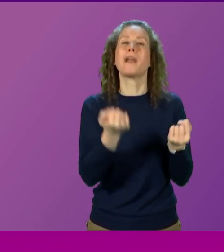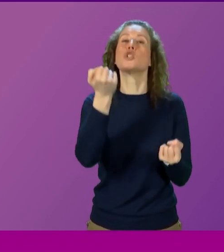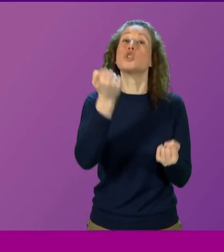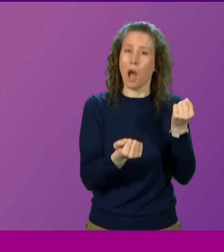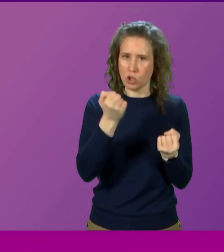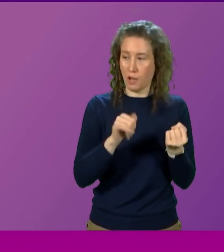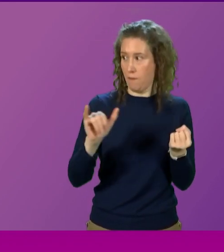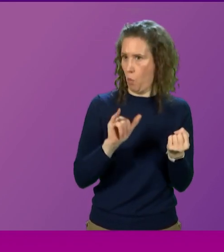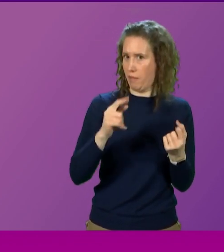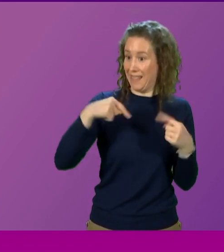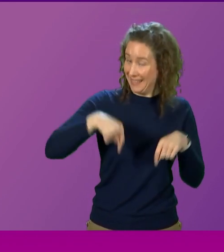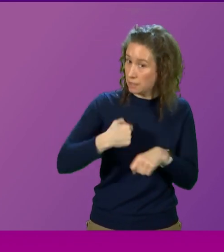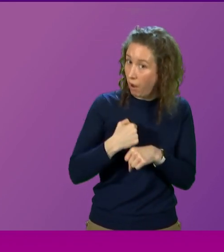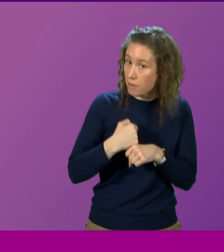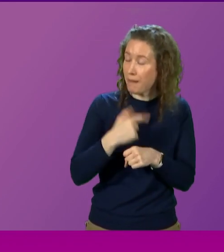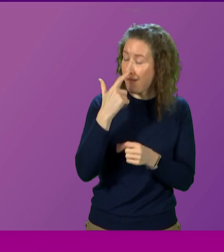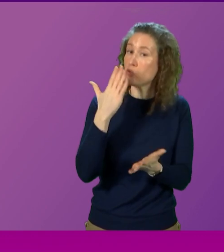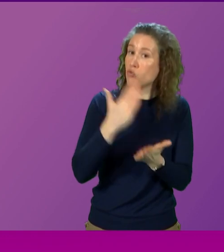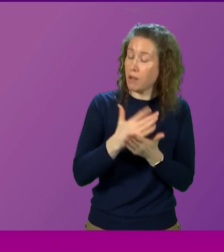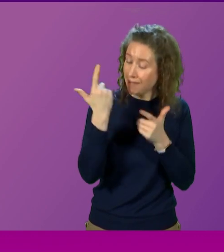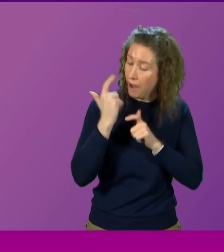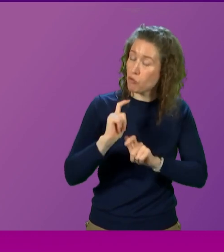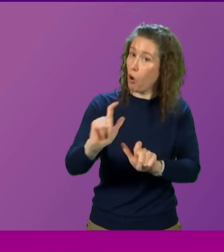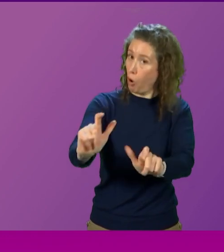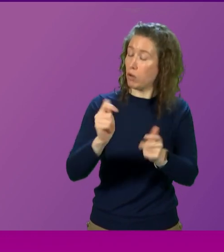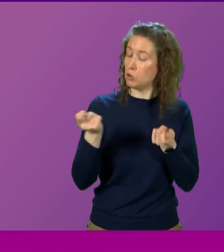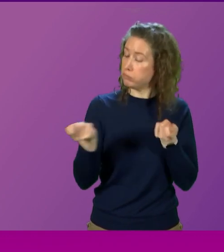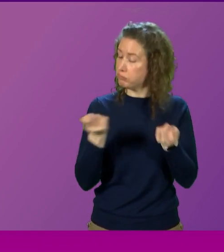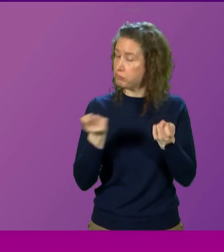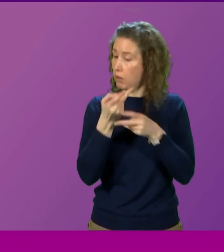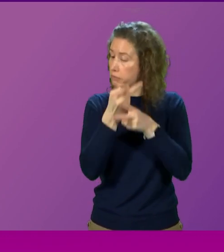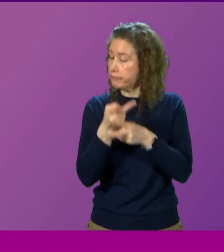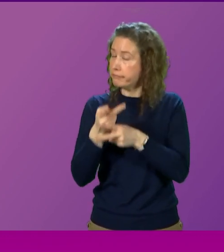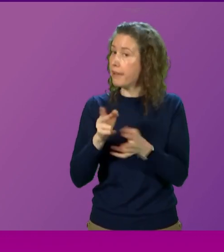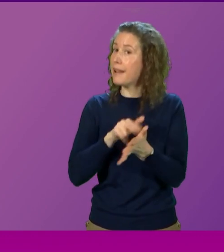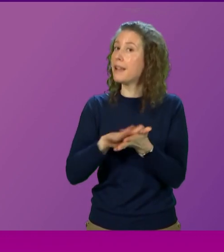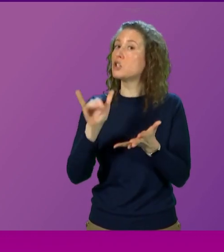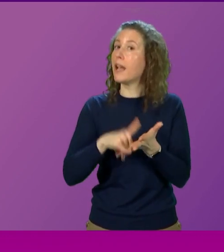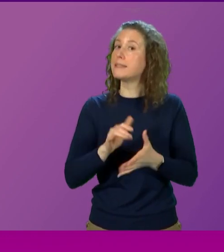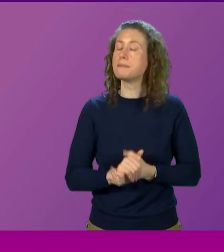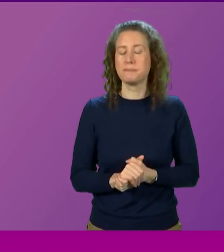whether this Government is trusted to continue with its stewardship of the national health service.